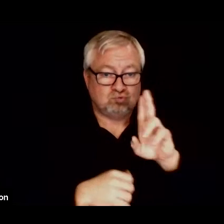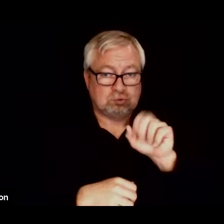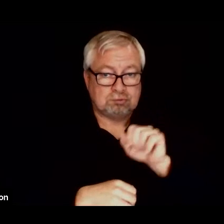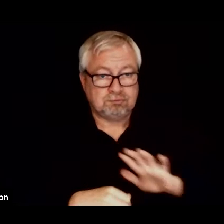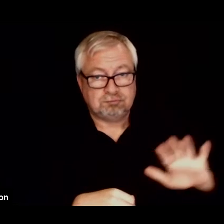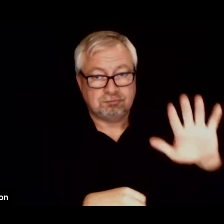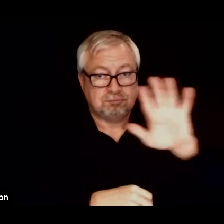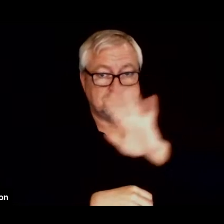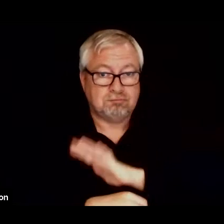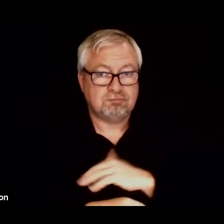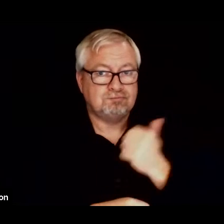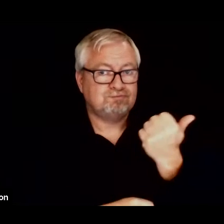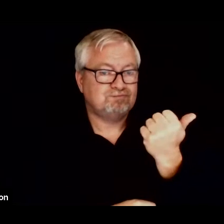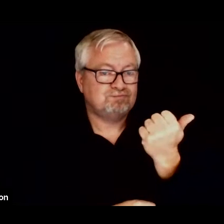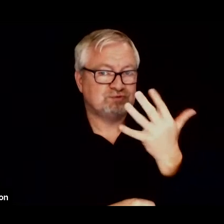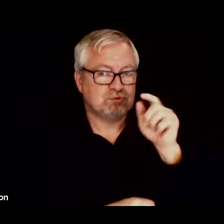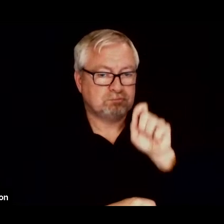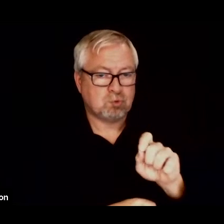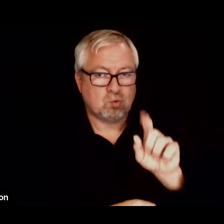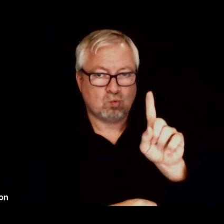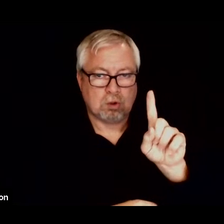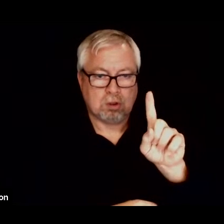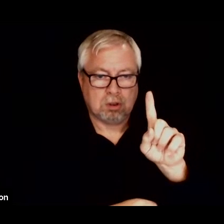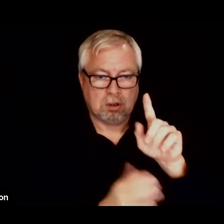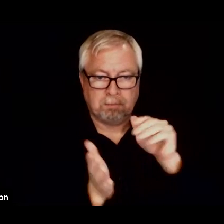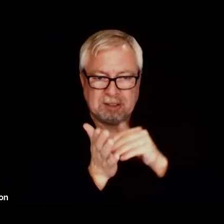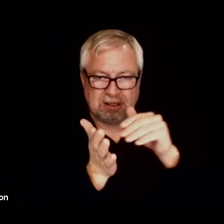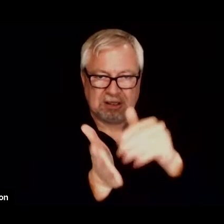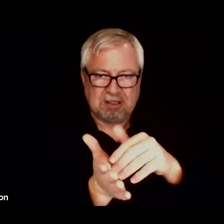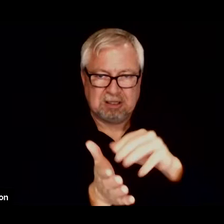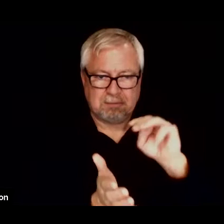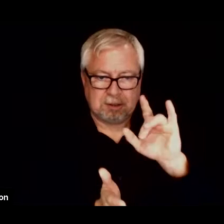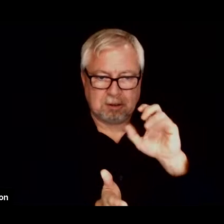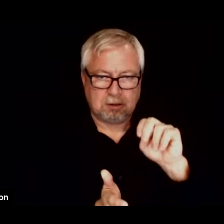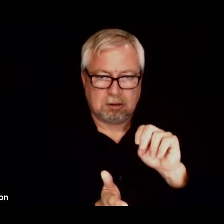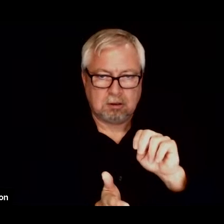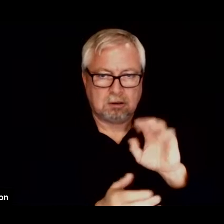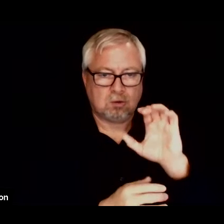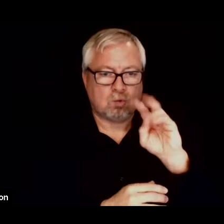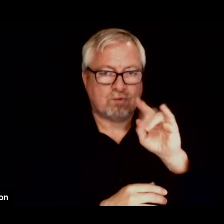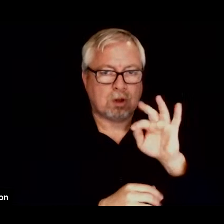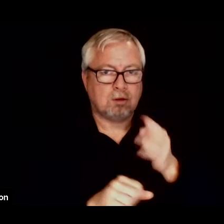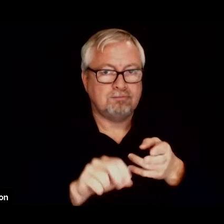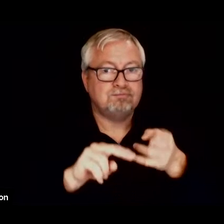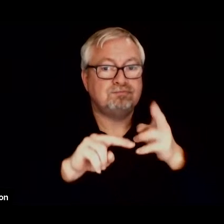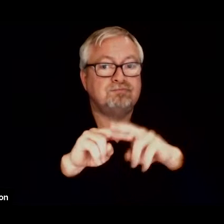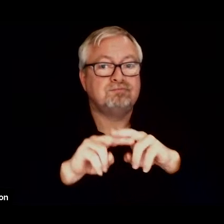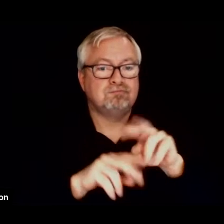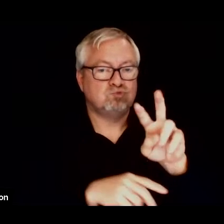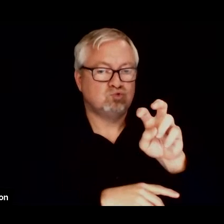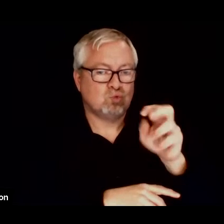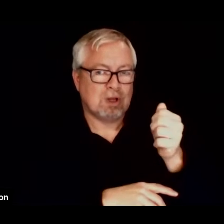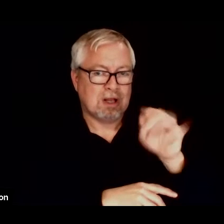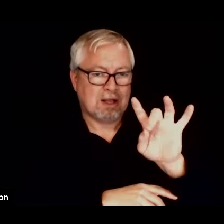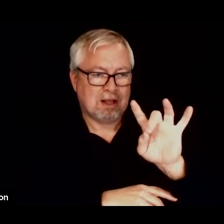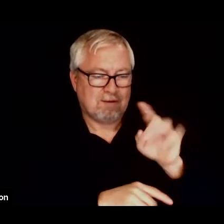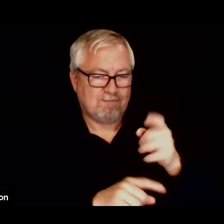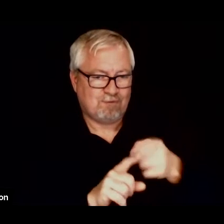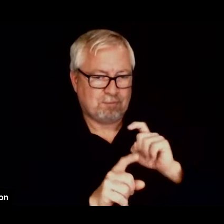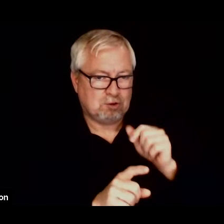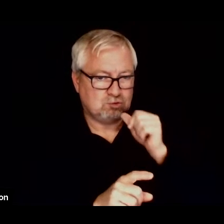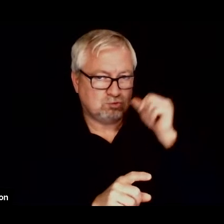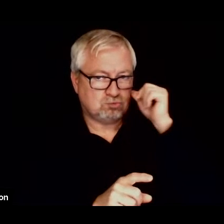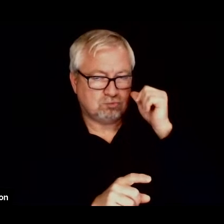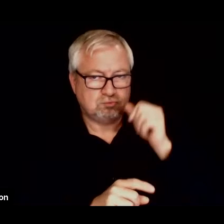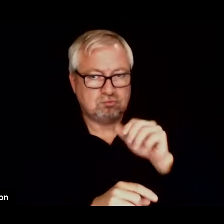total profit cases, an increase of 218,000 from the prior day and an increase of 2,592 deaths.